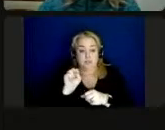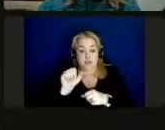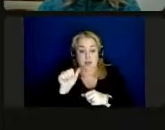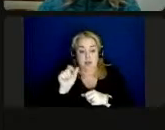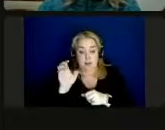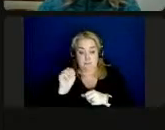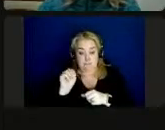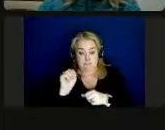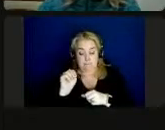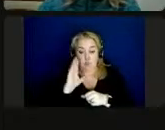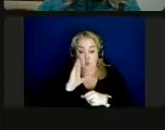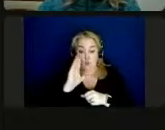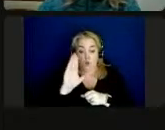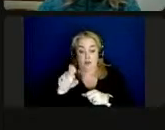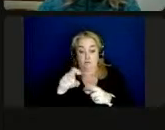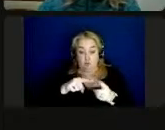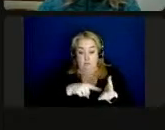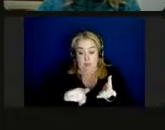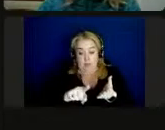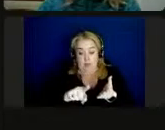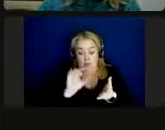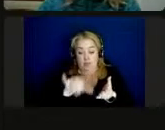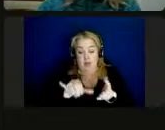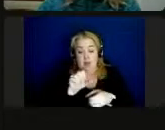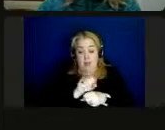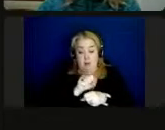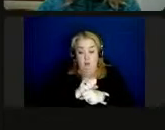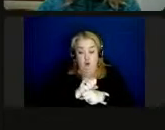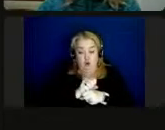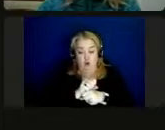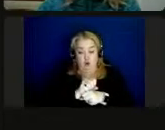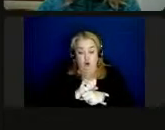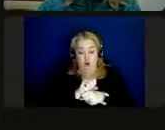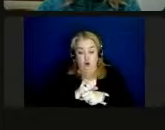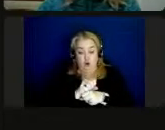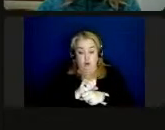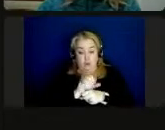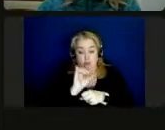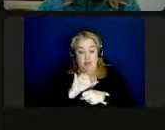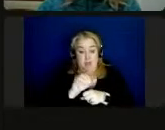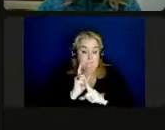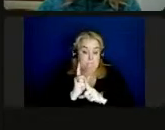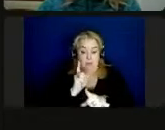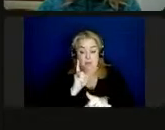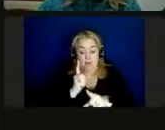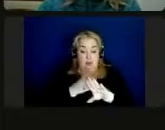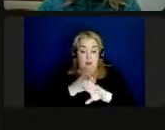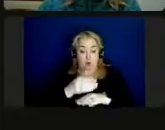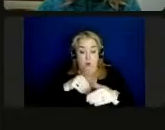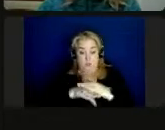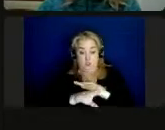THEY CITED KAISER AND THEY SEND THEIR HANDYMAN CONTRACTORS TO